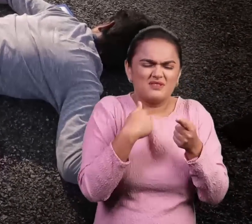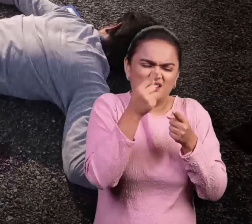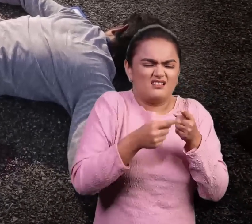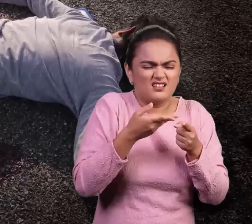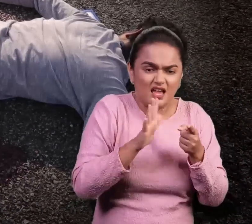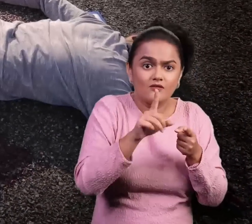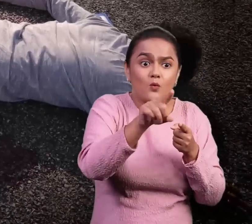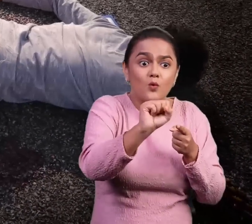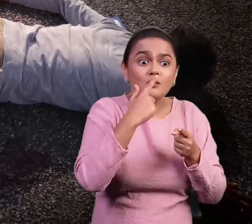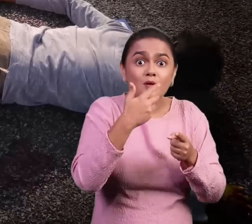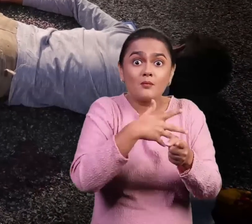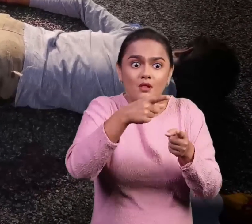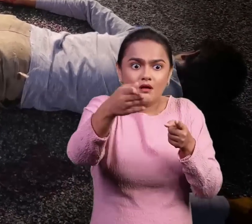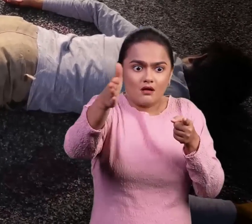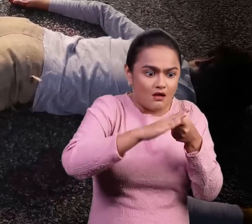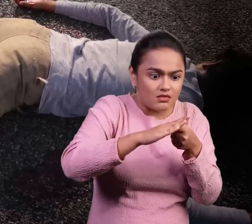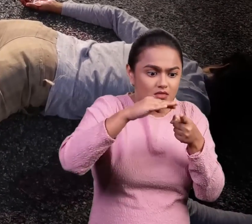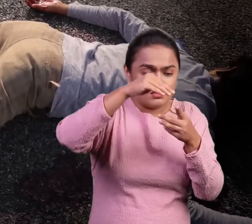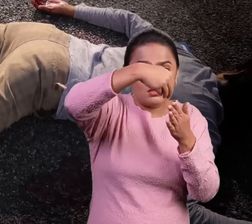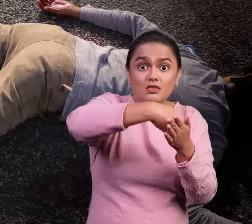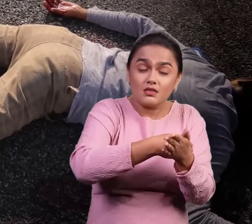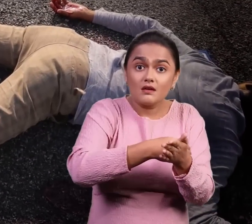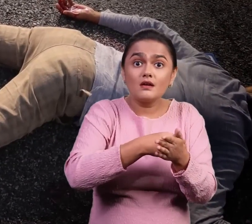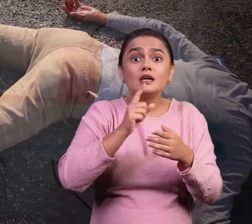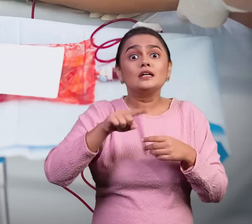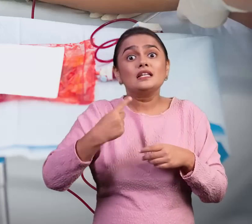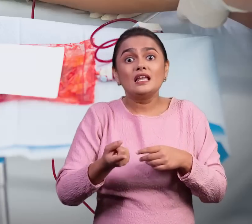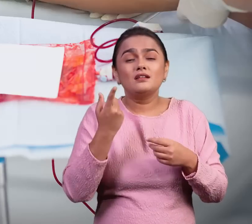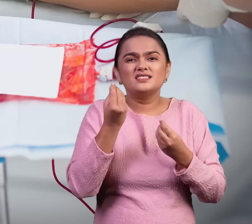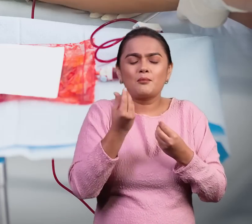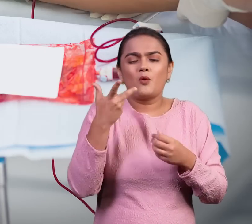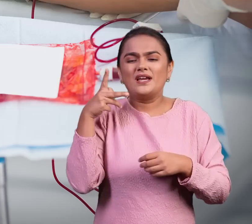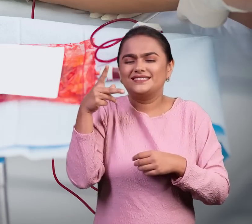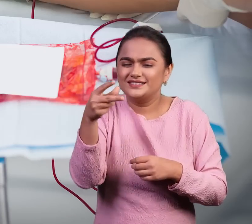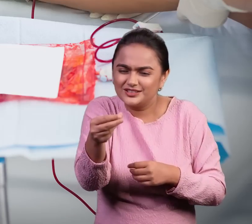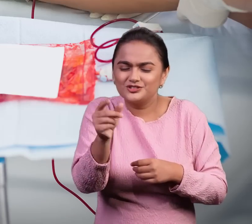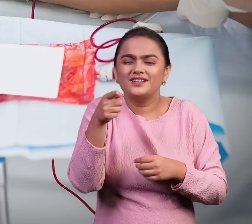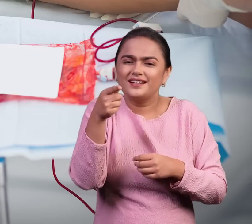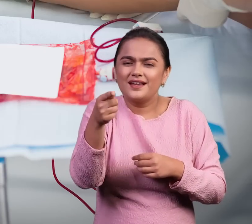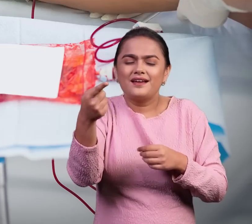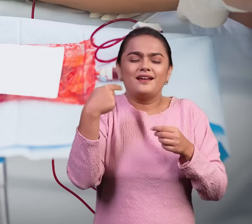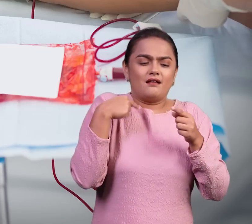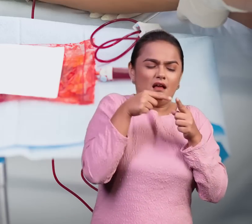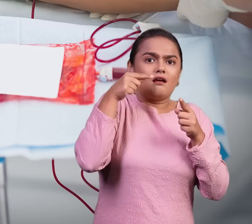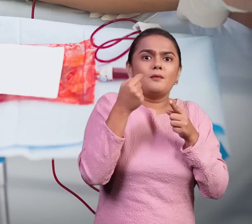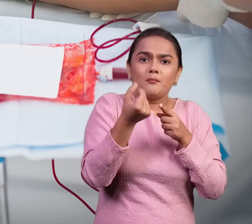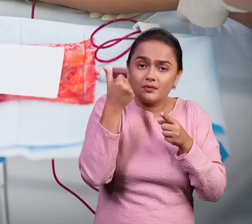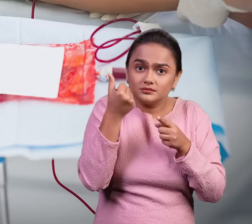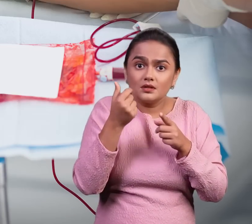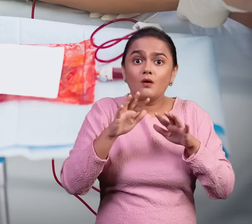What if you get injured and the infected person's blood mixes with yours. You inject a patient and what if the needle pricks you?